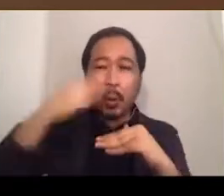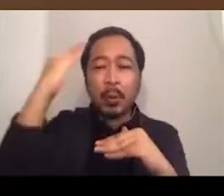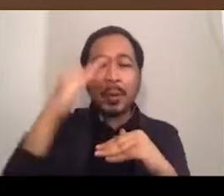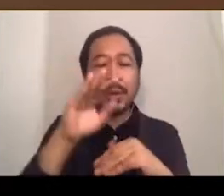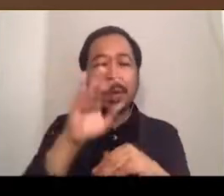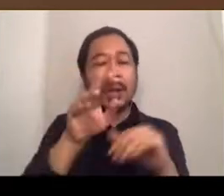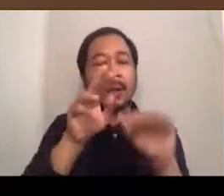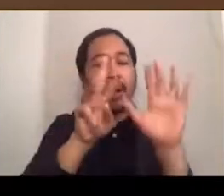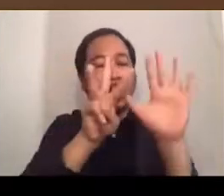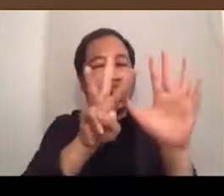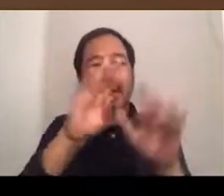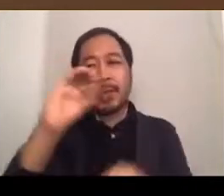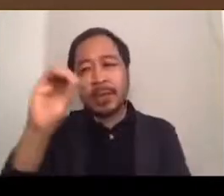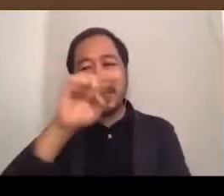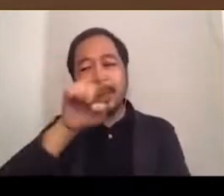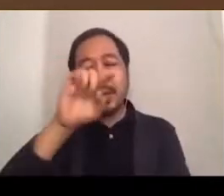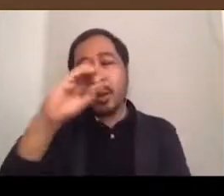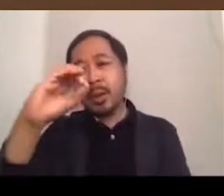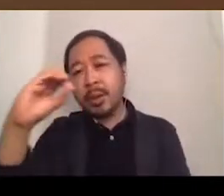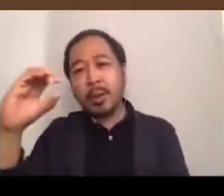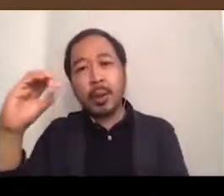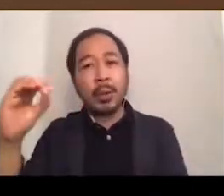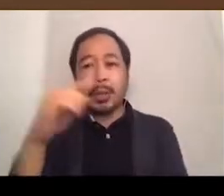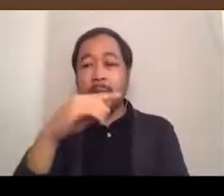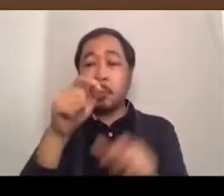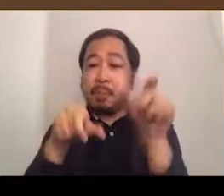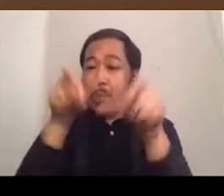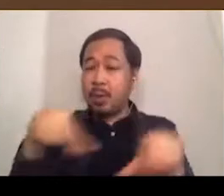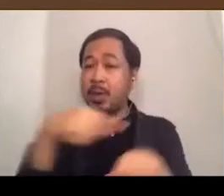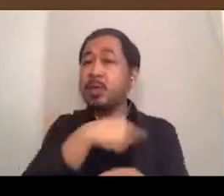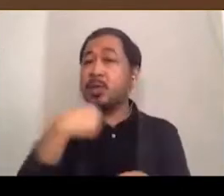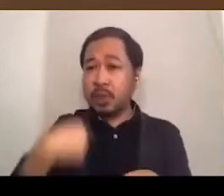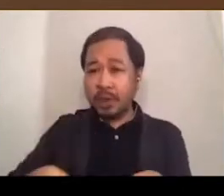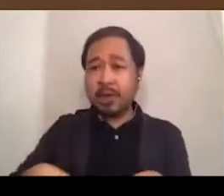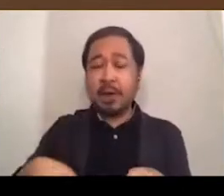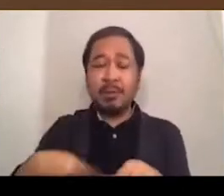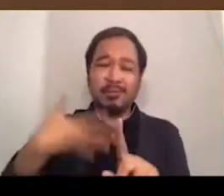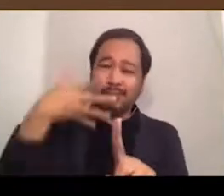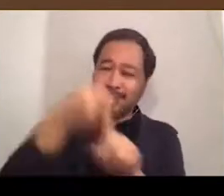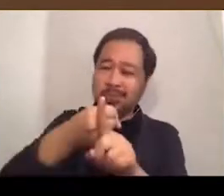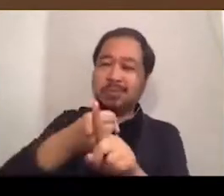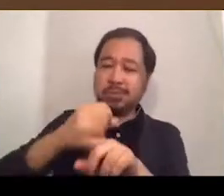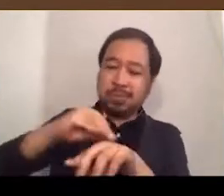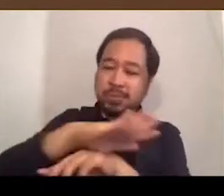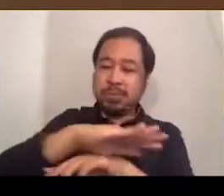While the pandemic causes disruptions in every aspect,